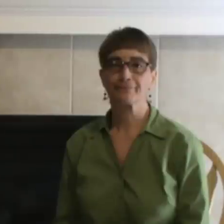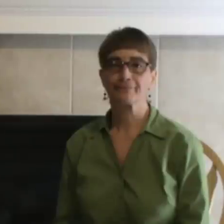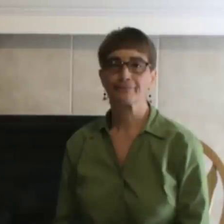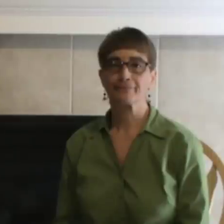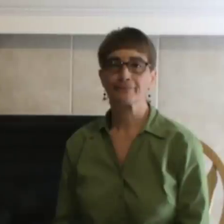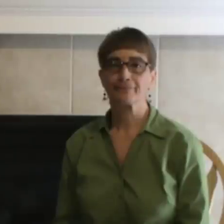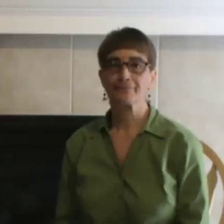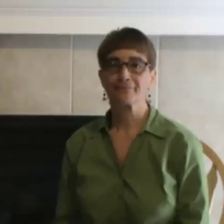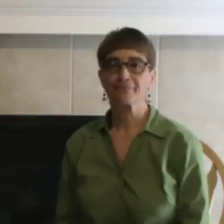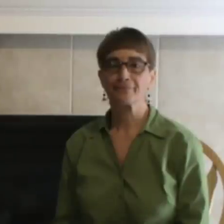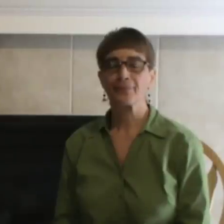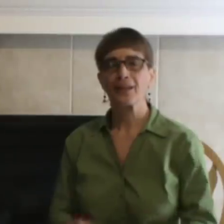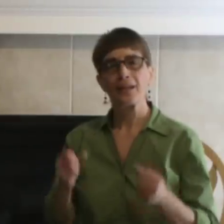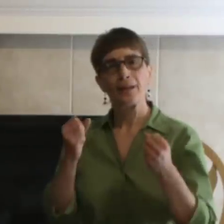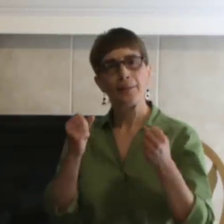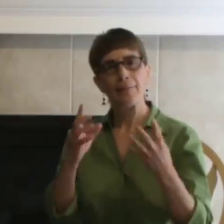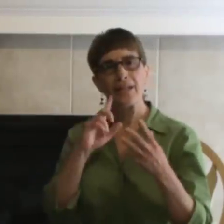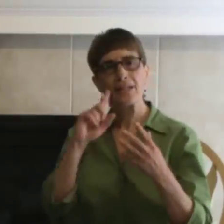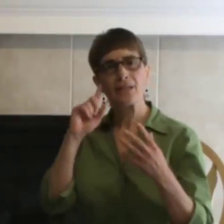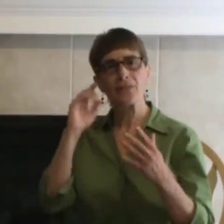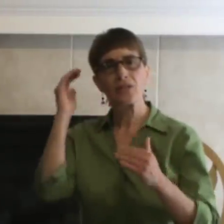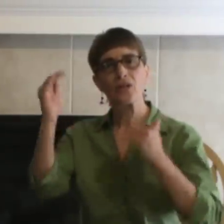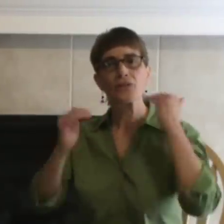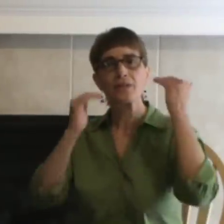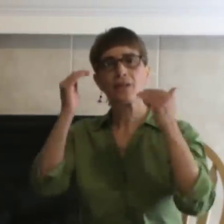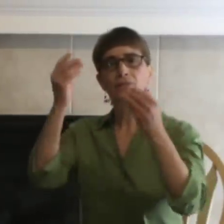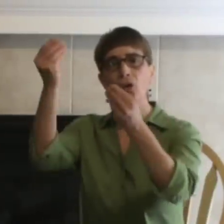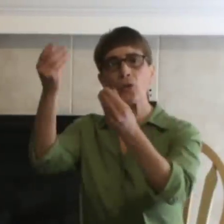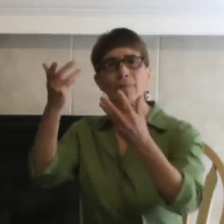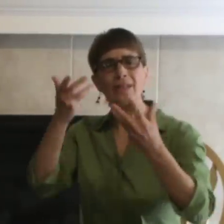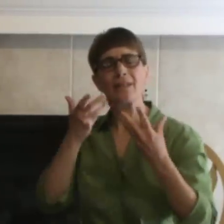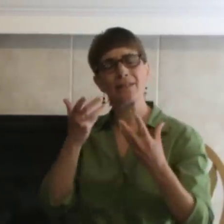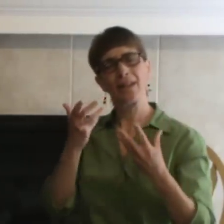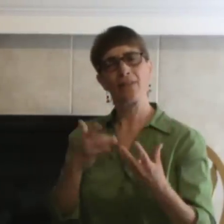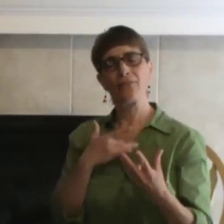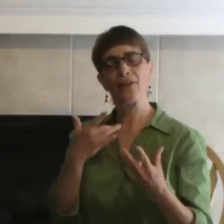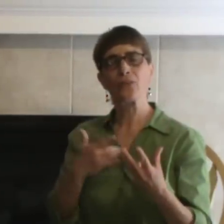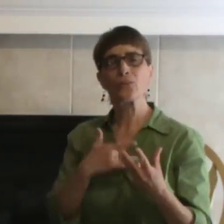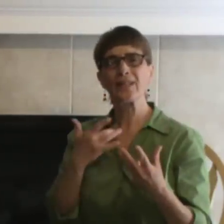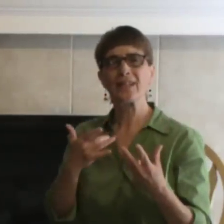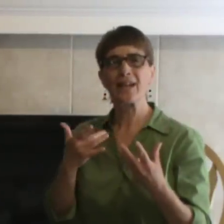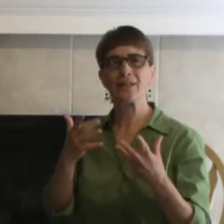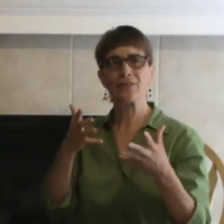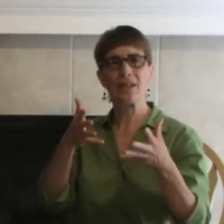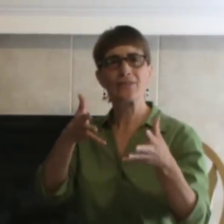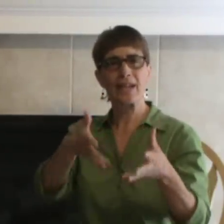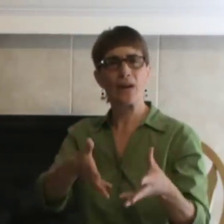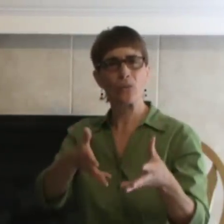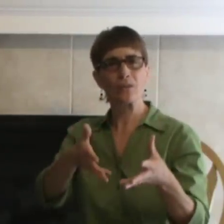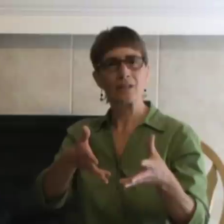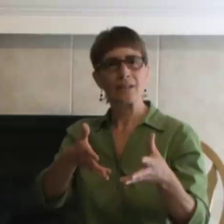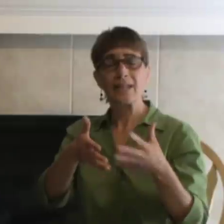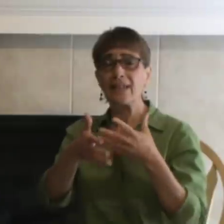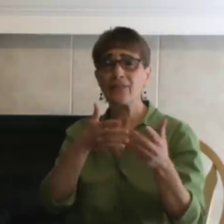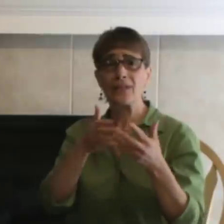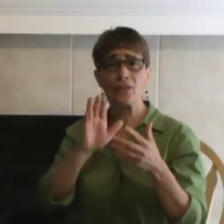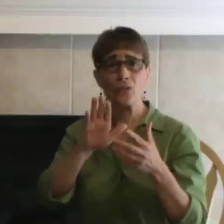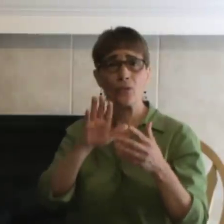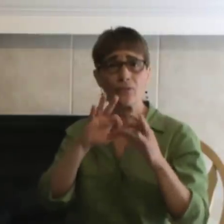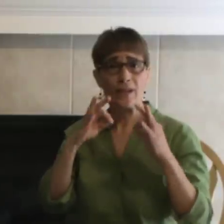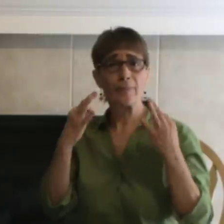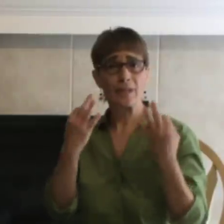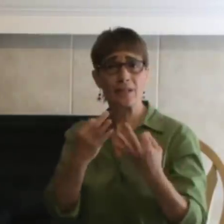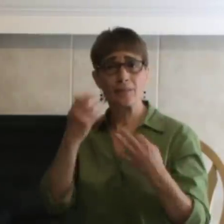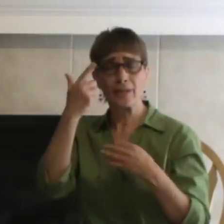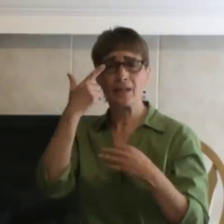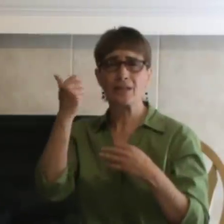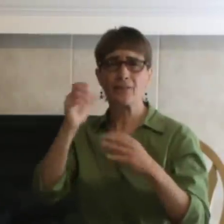Many Deaf adults have told me they have felt left out, even in their own families because